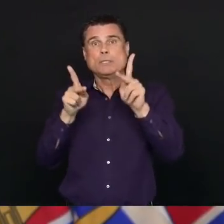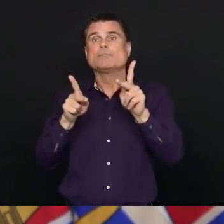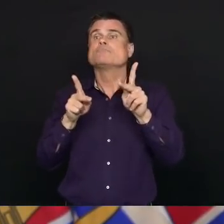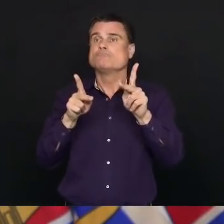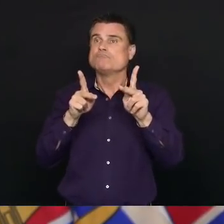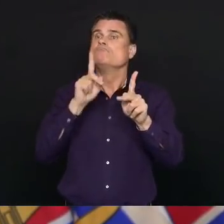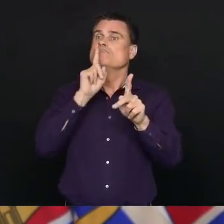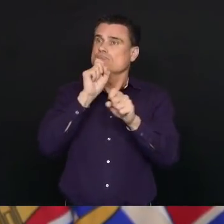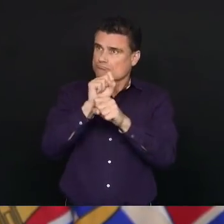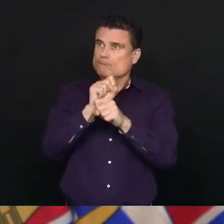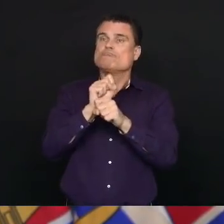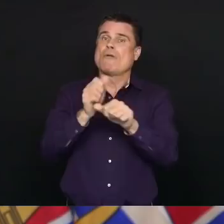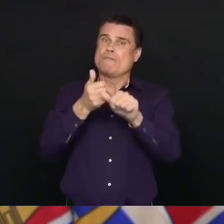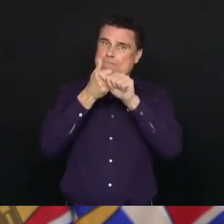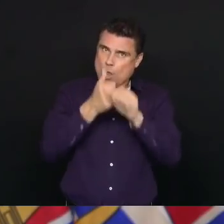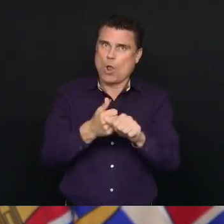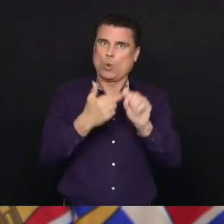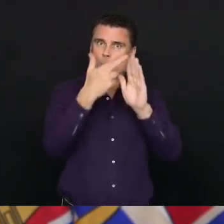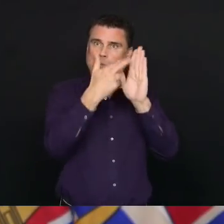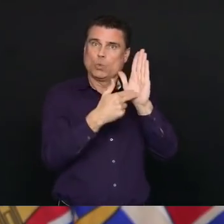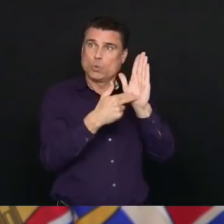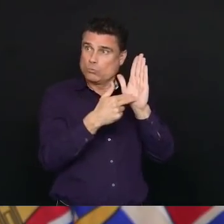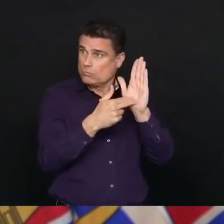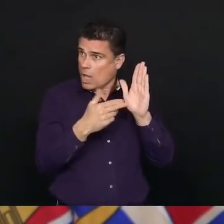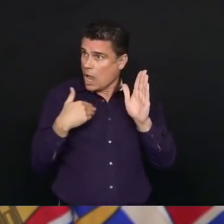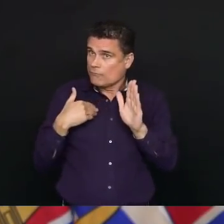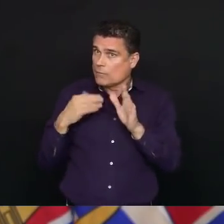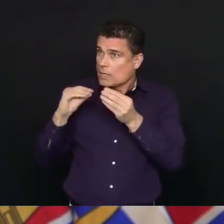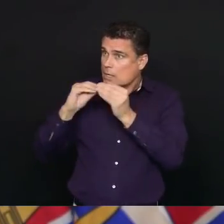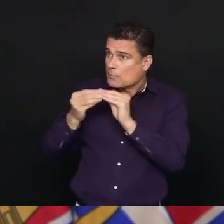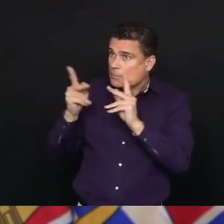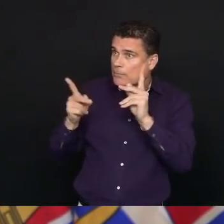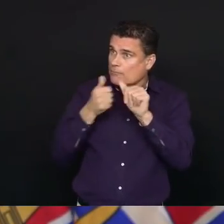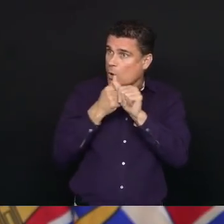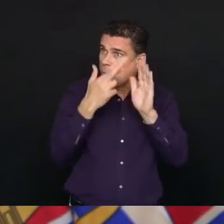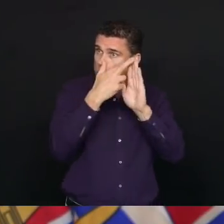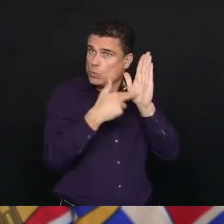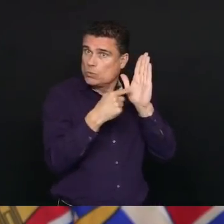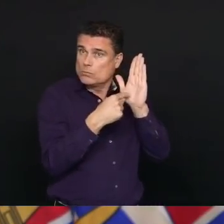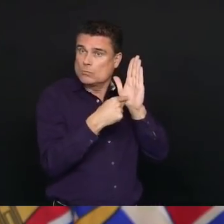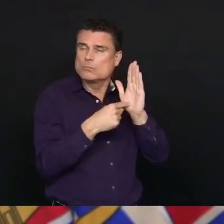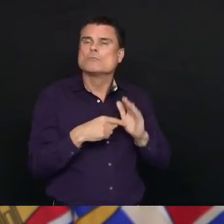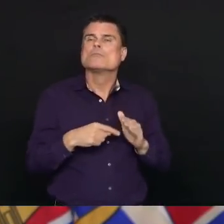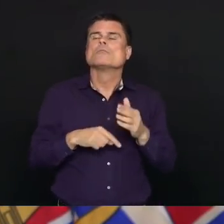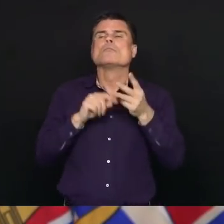Administer Dixon if you could explain further the $10 million. Are we about to see people working at three different